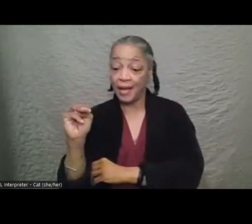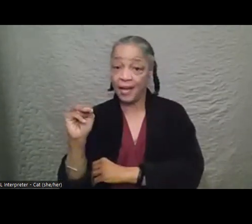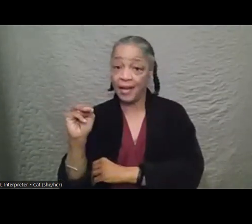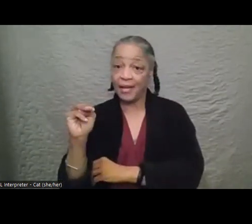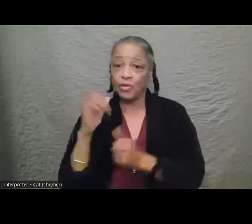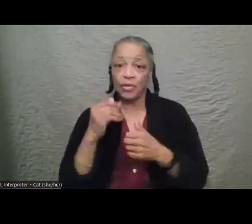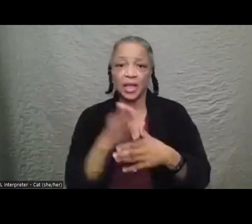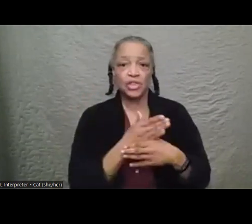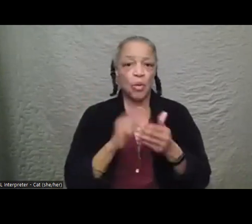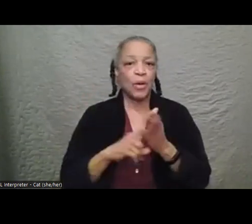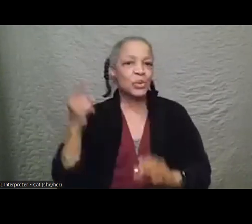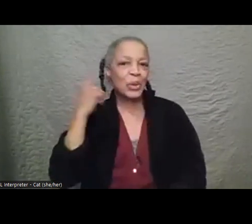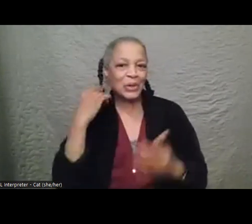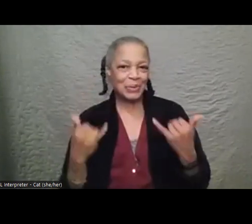what you have heard today.